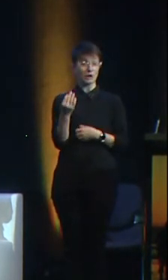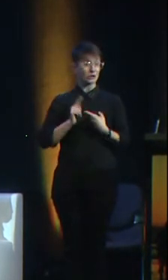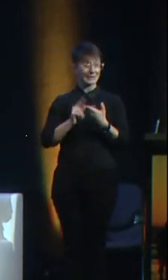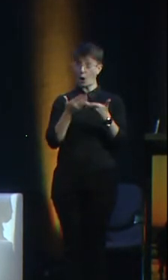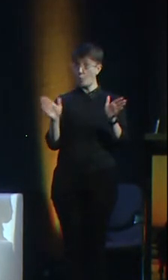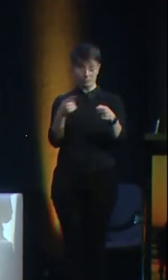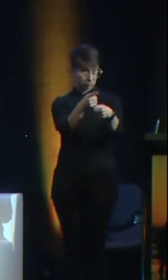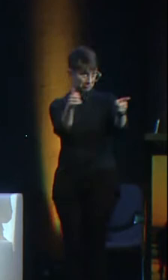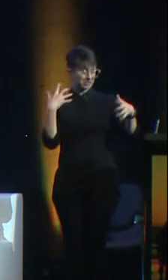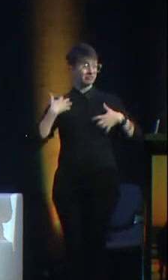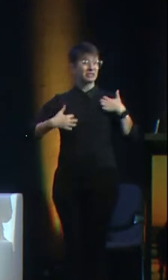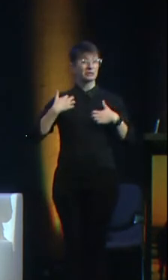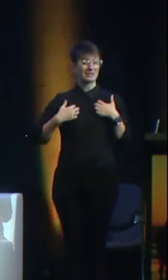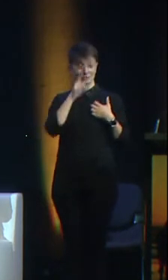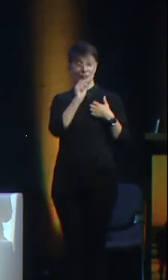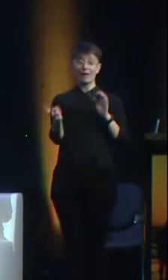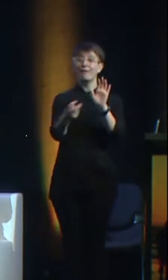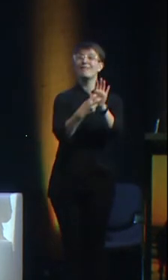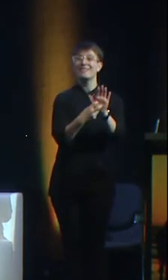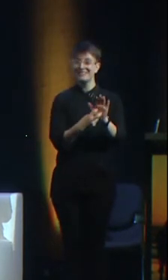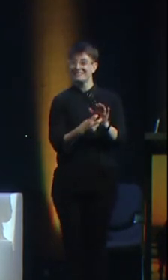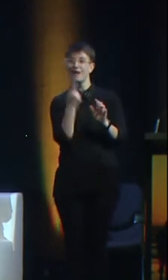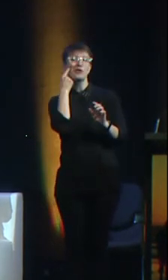and line and have a look at it, it's probably a bad ad but anyway get online and have a